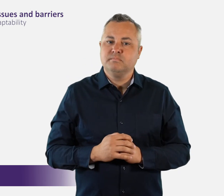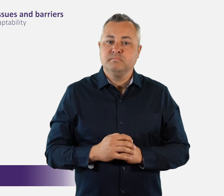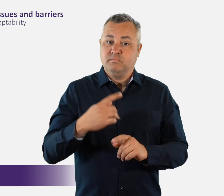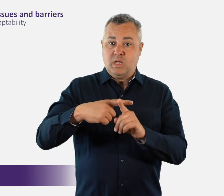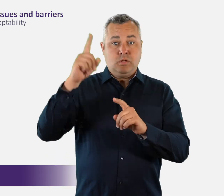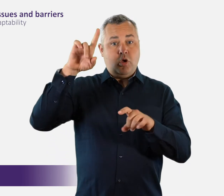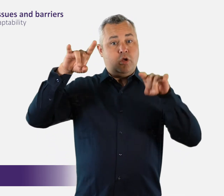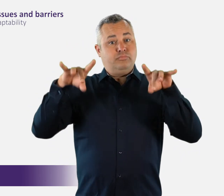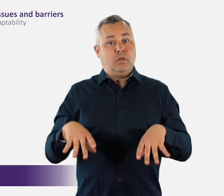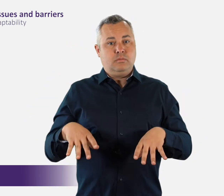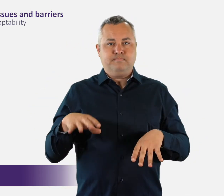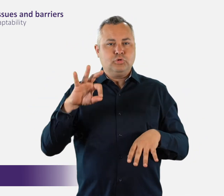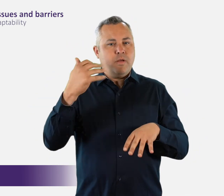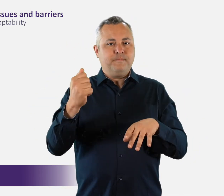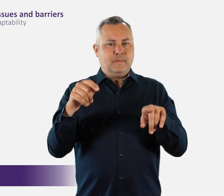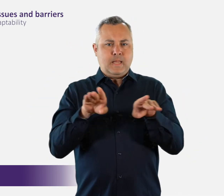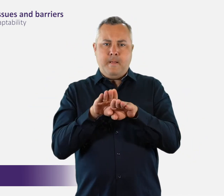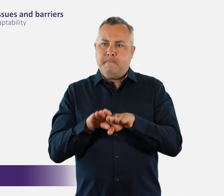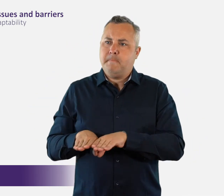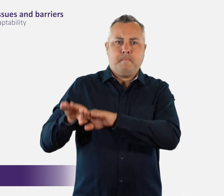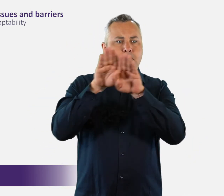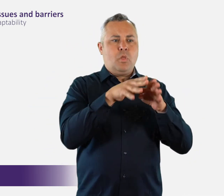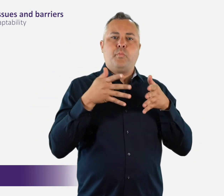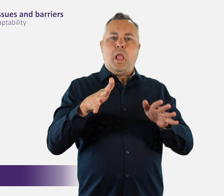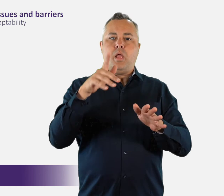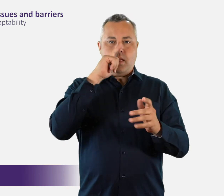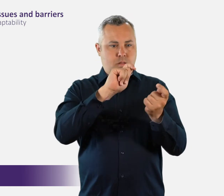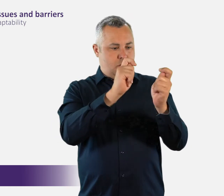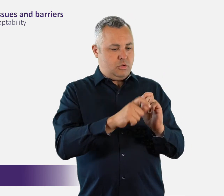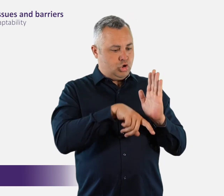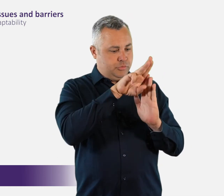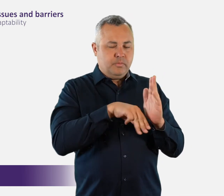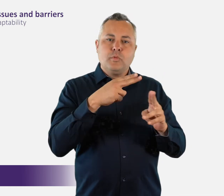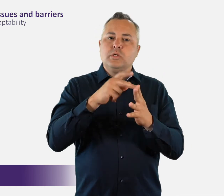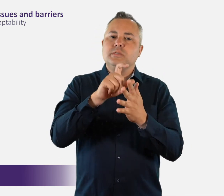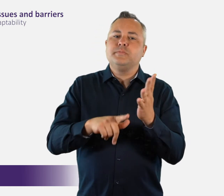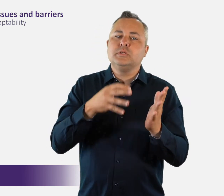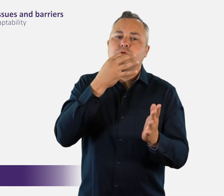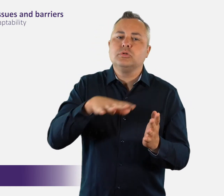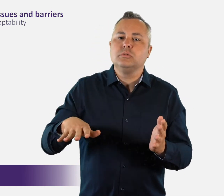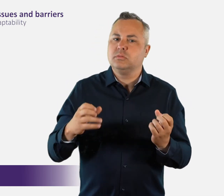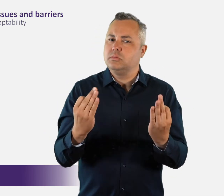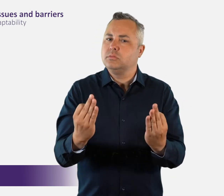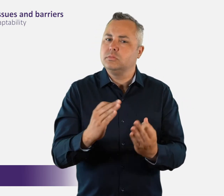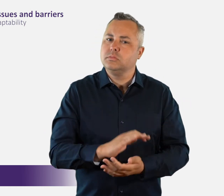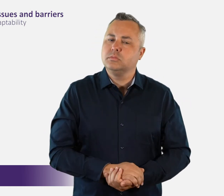Currently, Australia does not have a national approach to modifying curricula for students with disability.